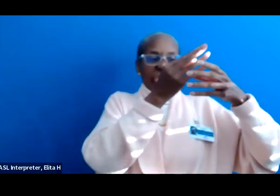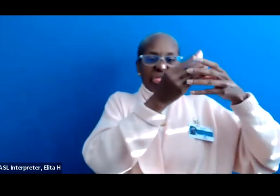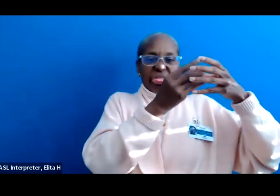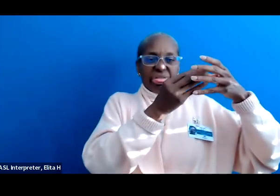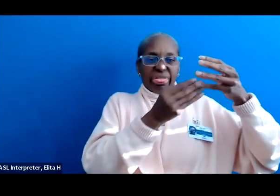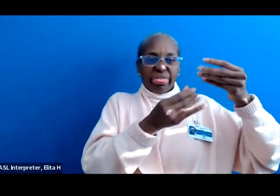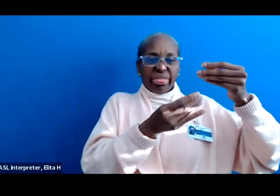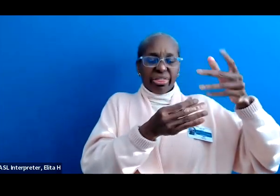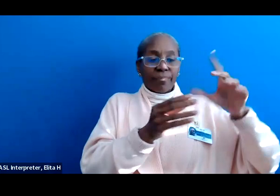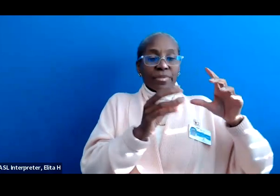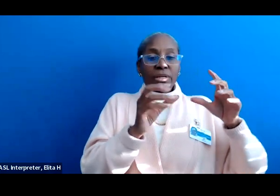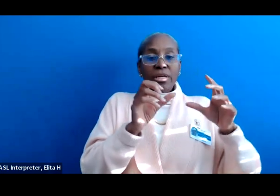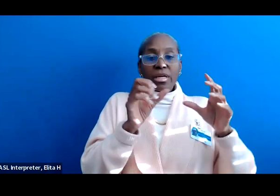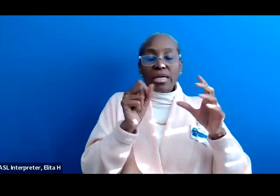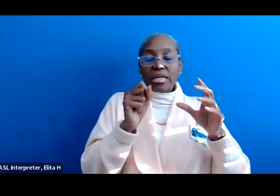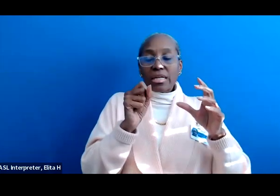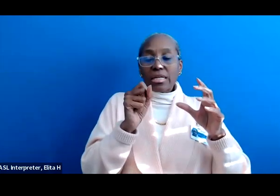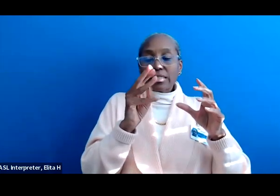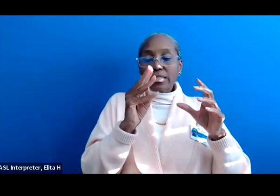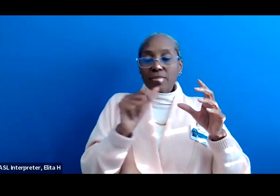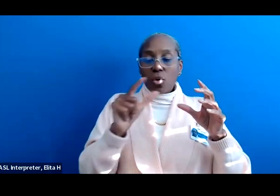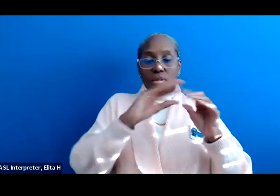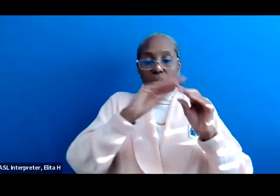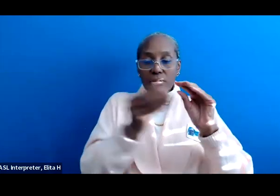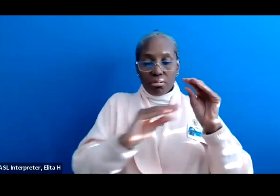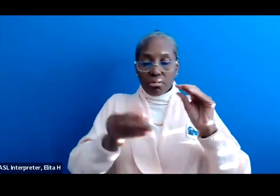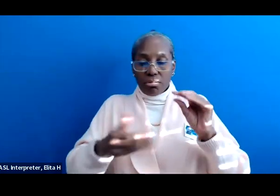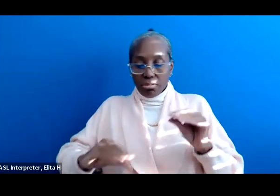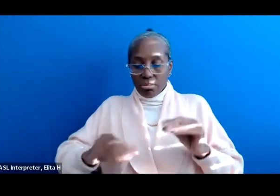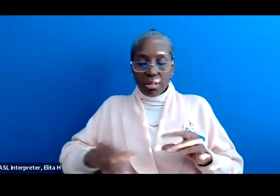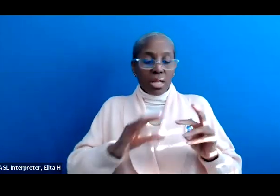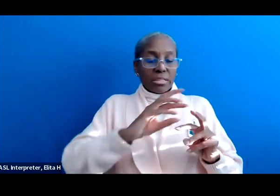and makes kind of a thick sludge, and then the large intestine is taking fluid out all the time.